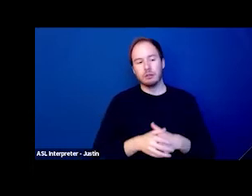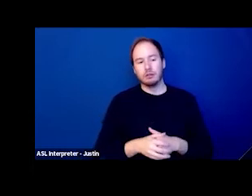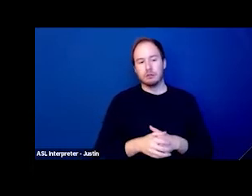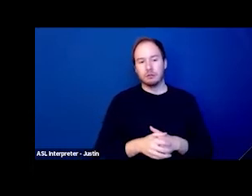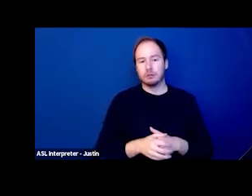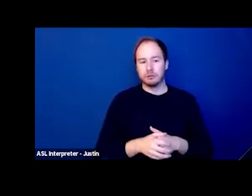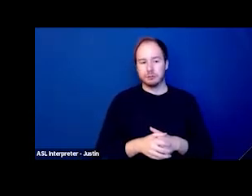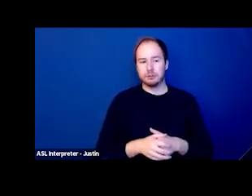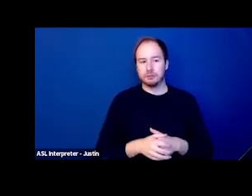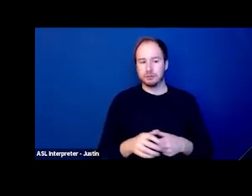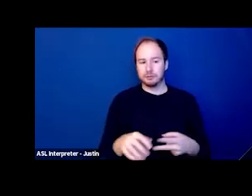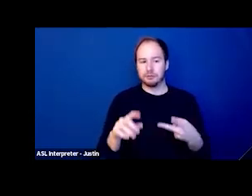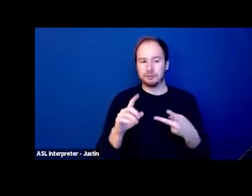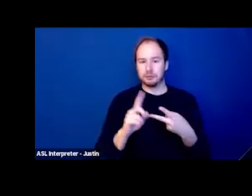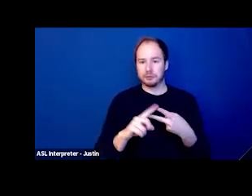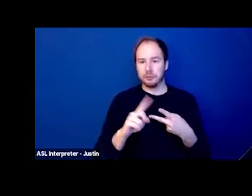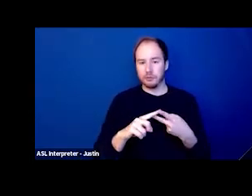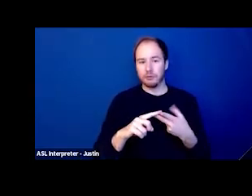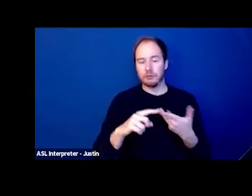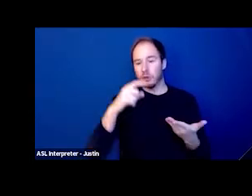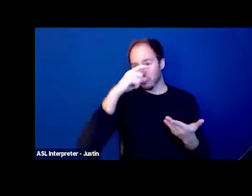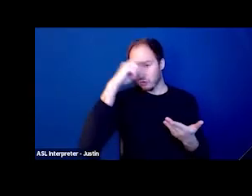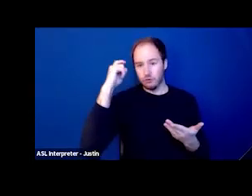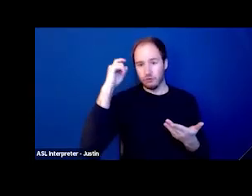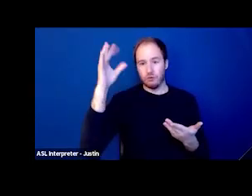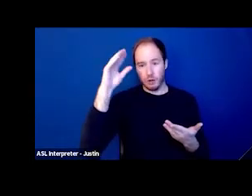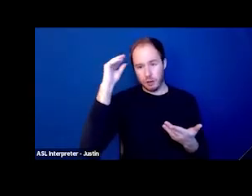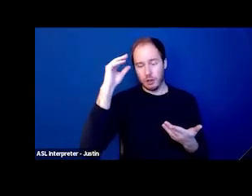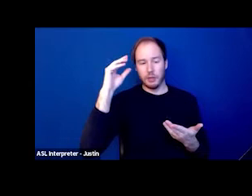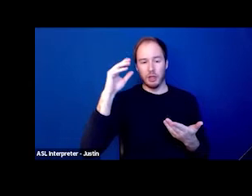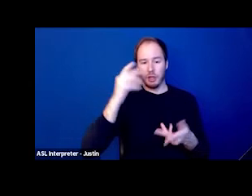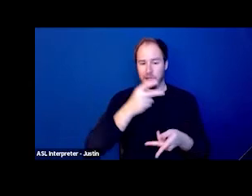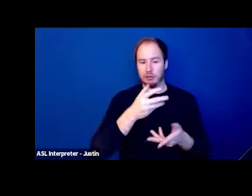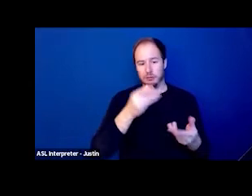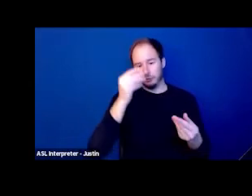So starting with trauma and trauma-informed care, in our first session, we talked about